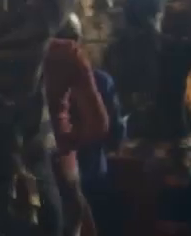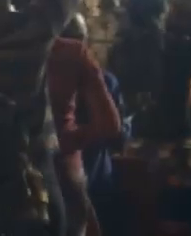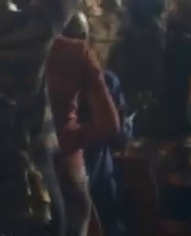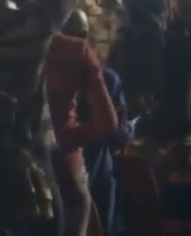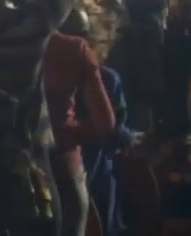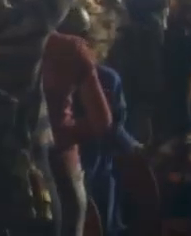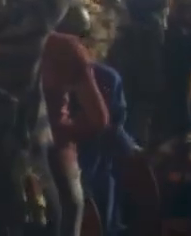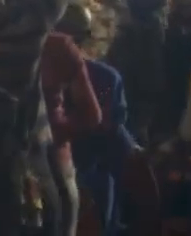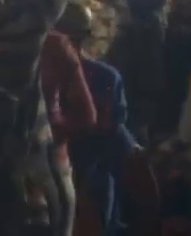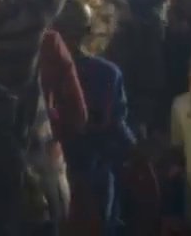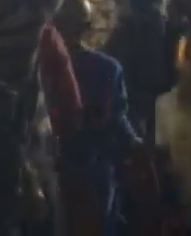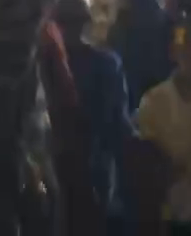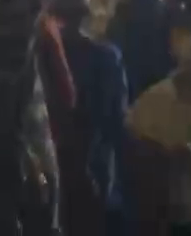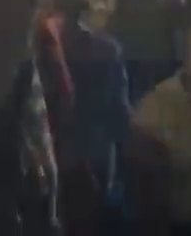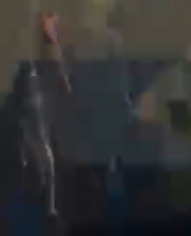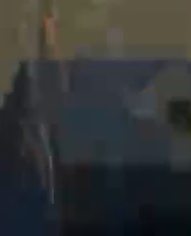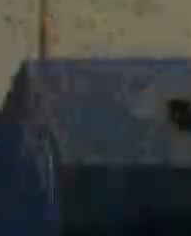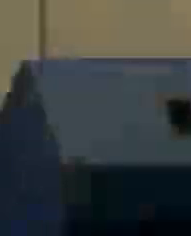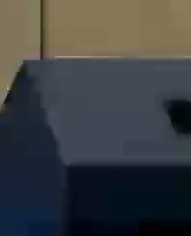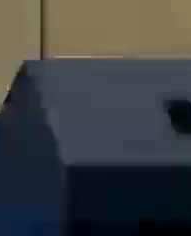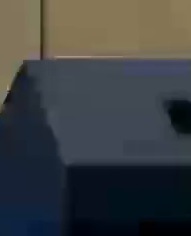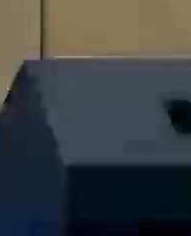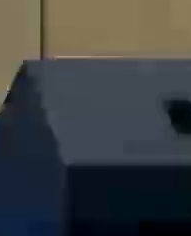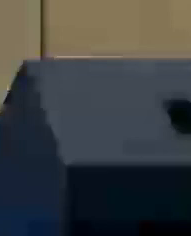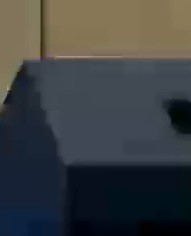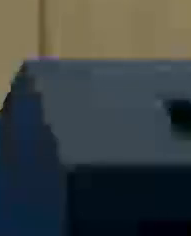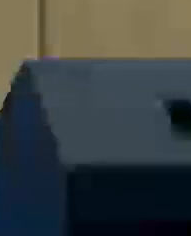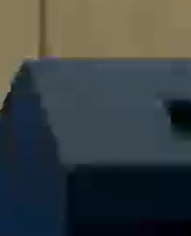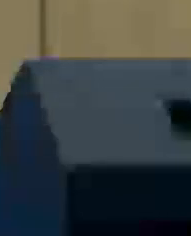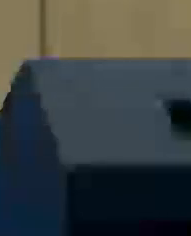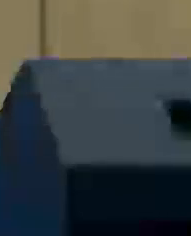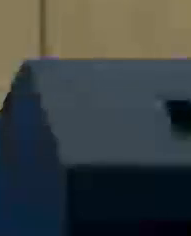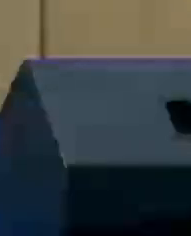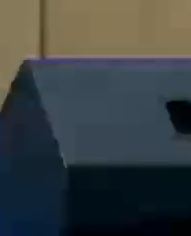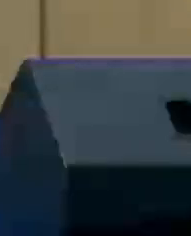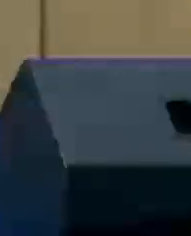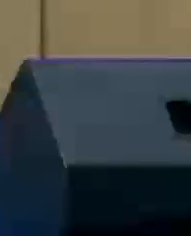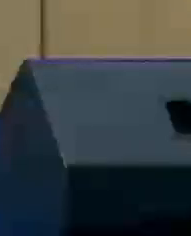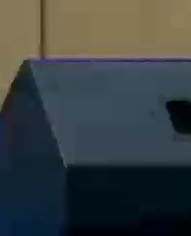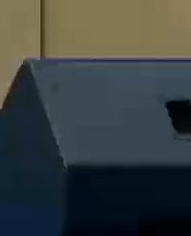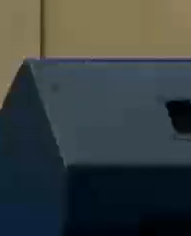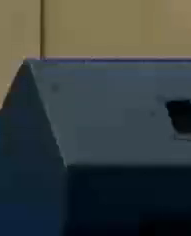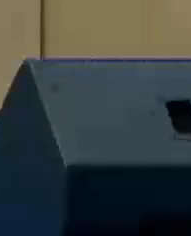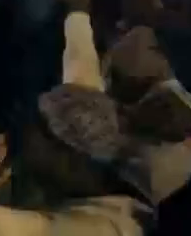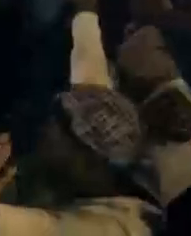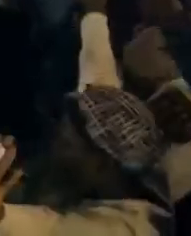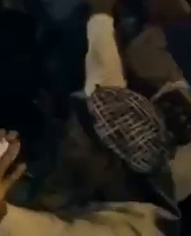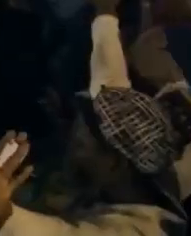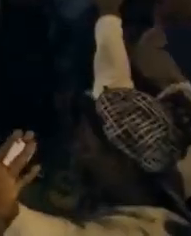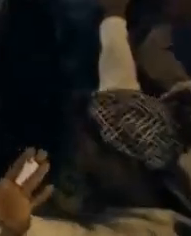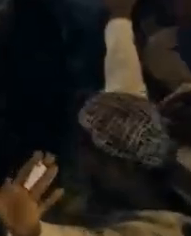nobody will go back tonight empty-handed in jesus name